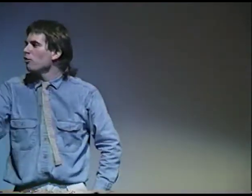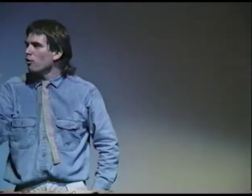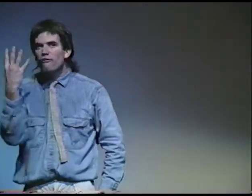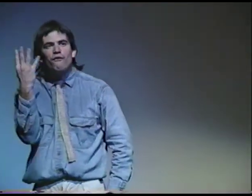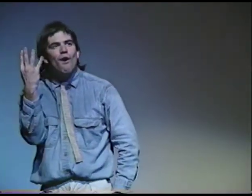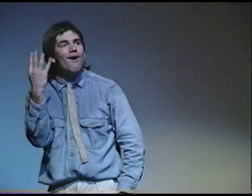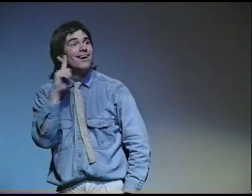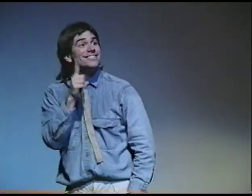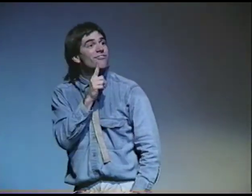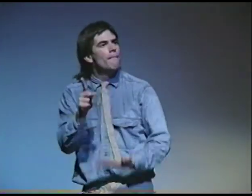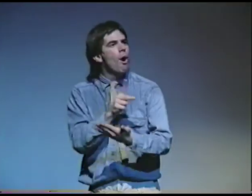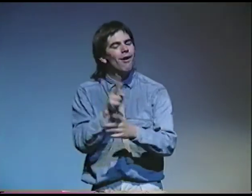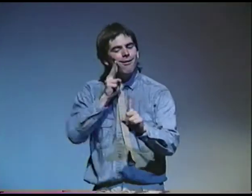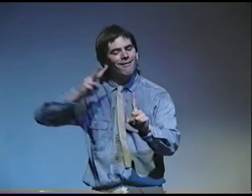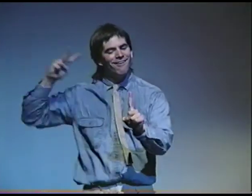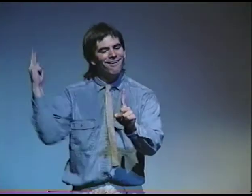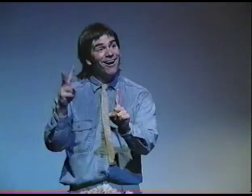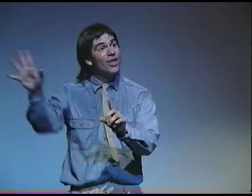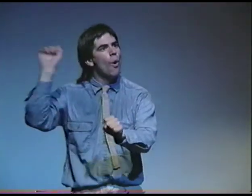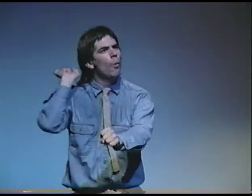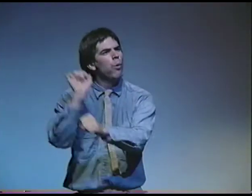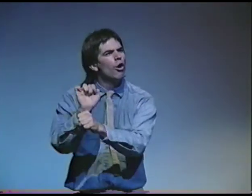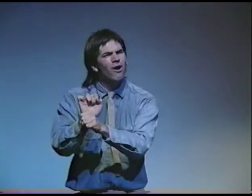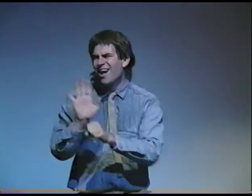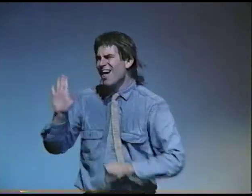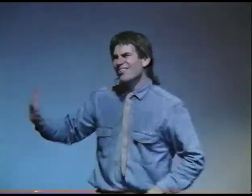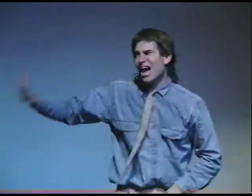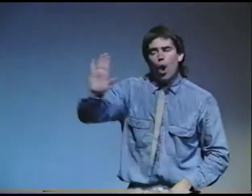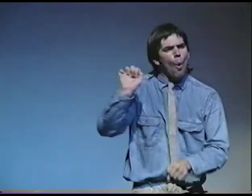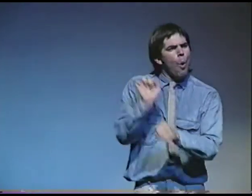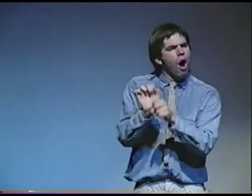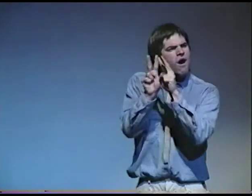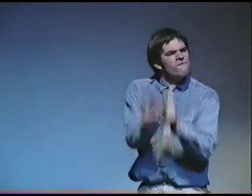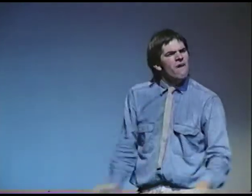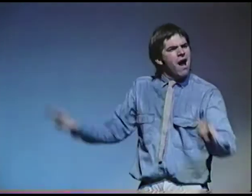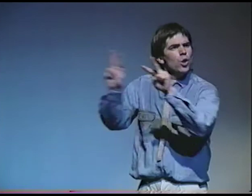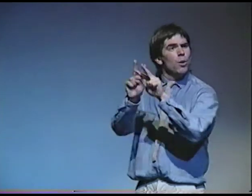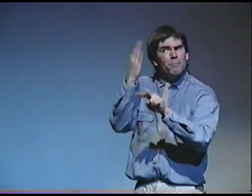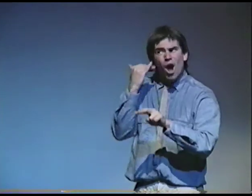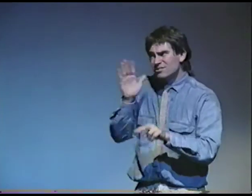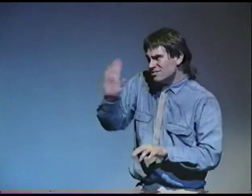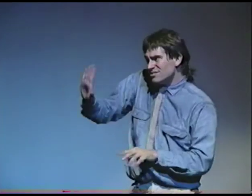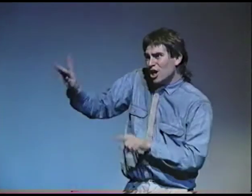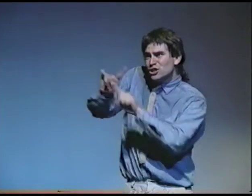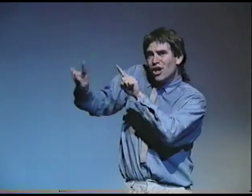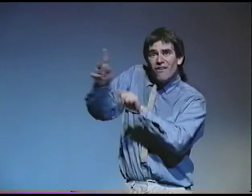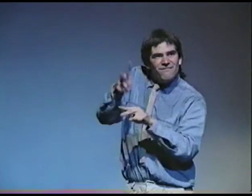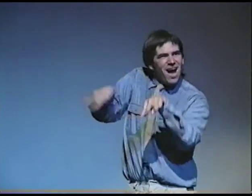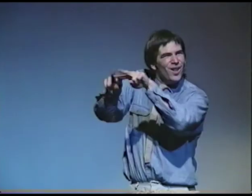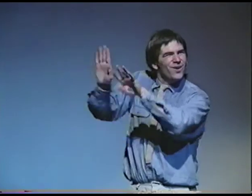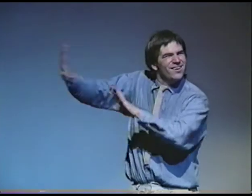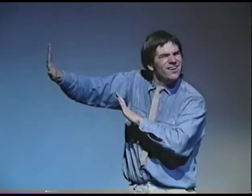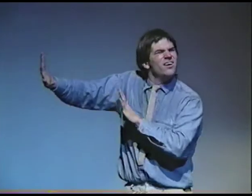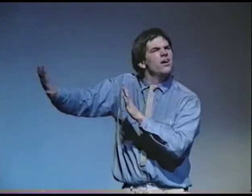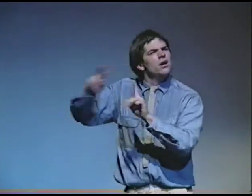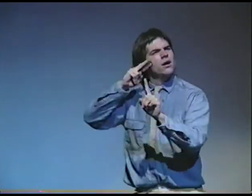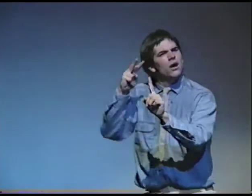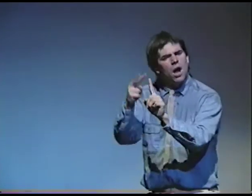to see four other deaf poets and their perspectives of their work. And their perspective is very valuable.